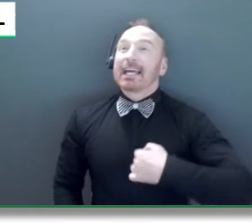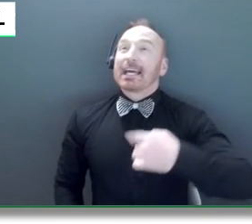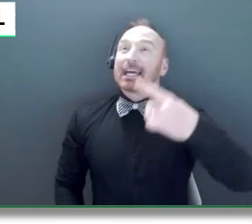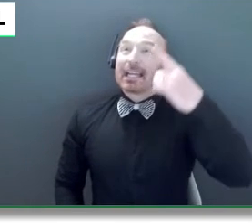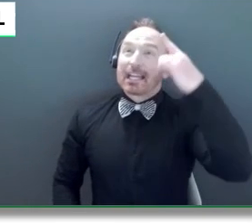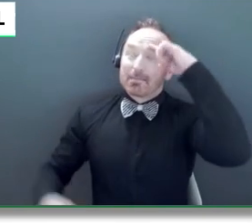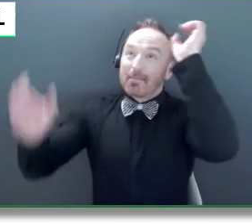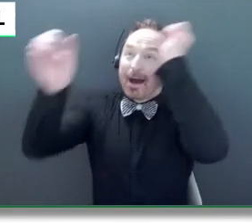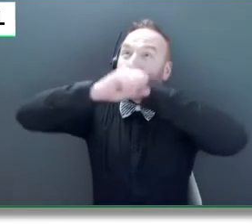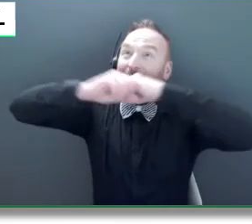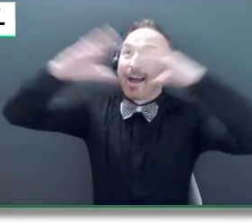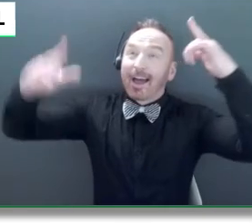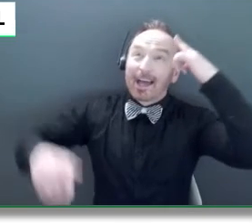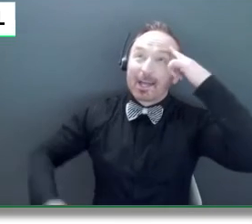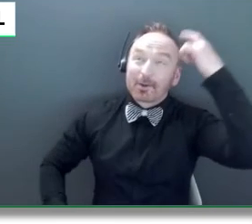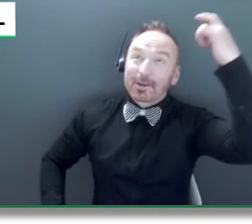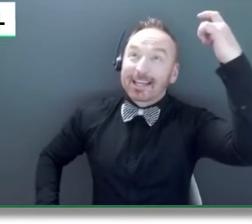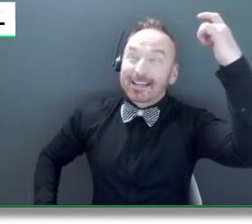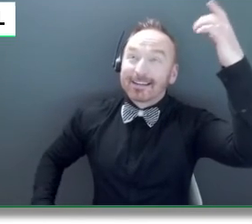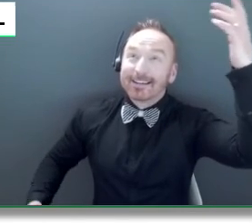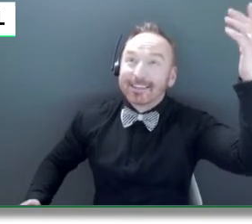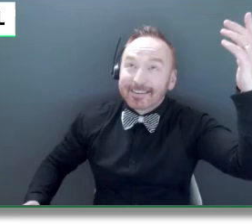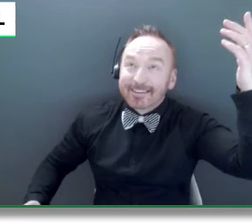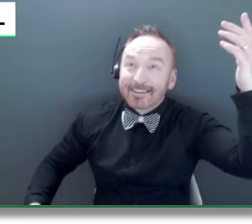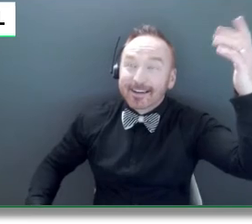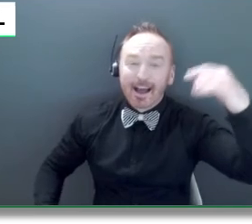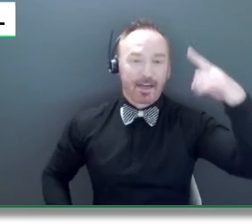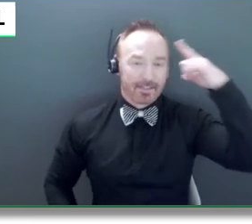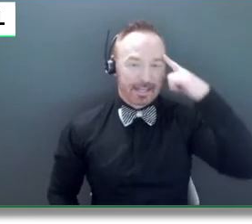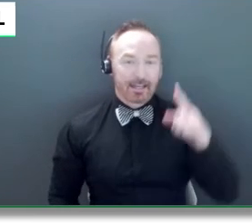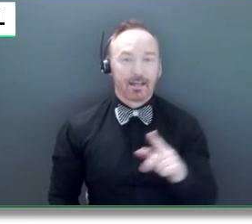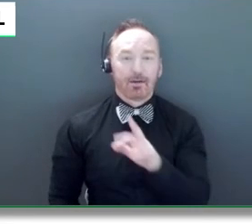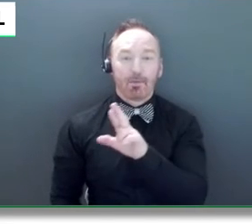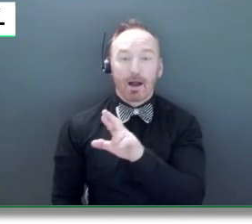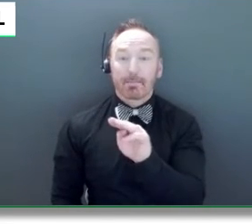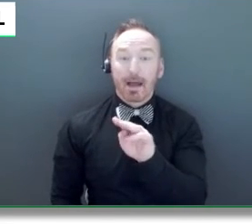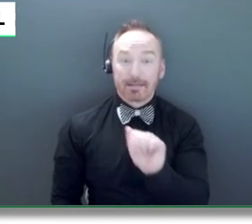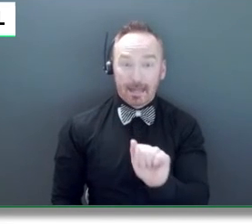I would say you know Rocky Mountain Adaptive, Jamie in Canmore,